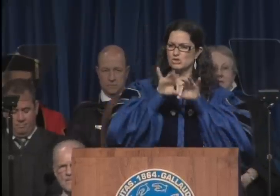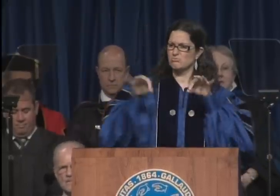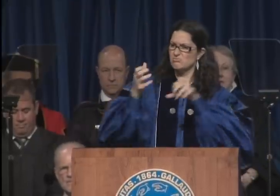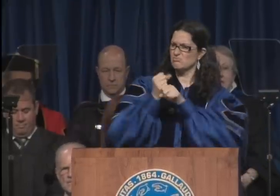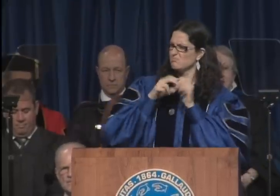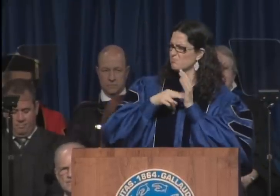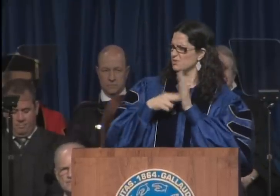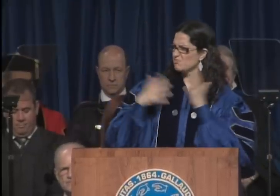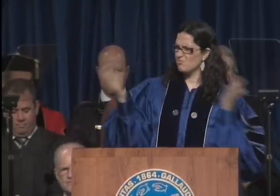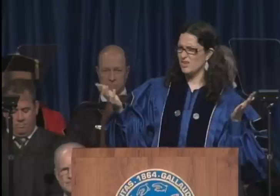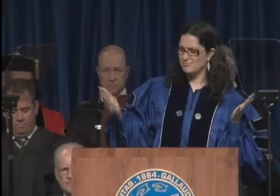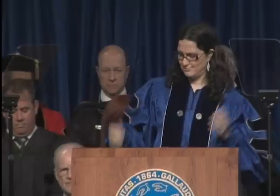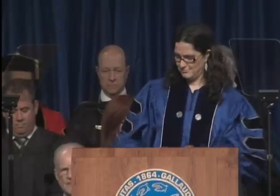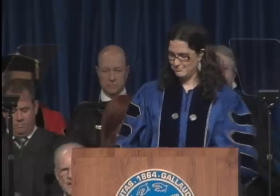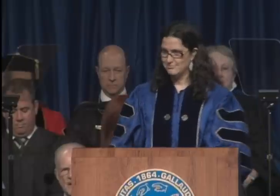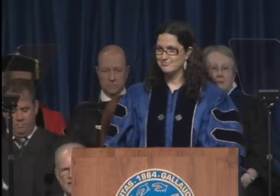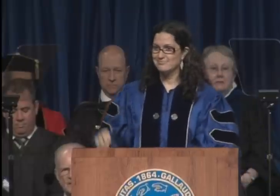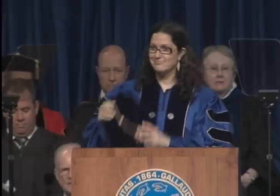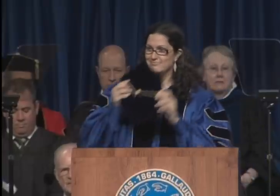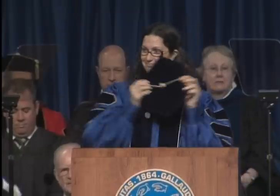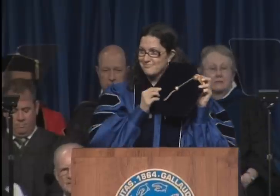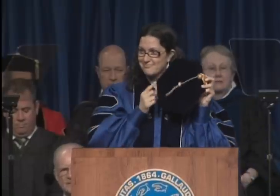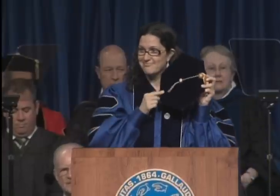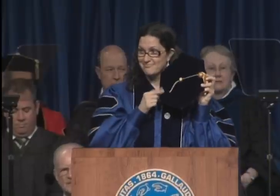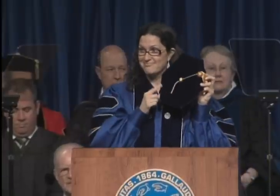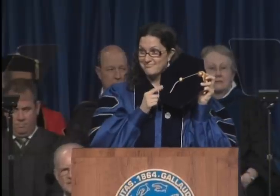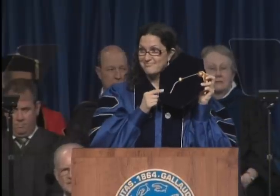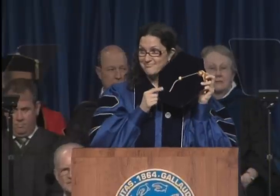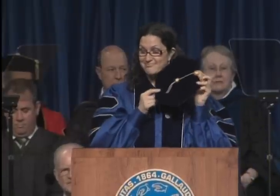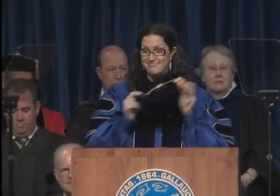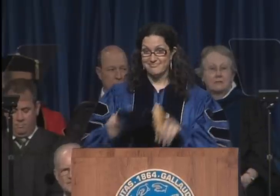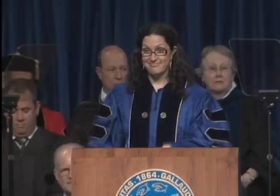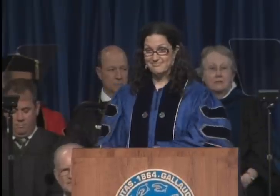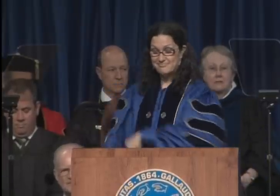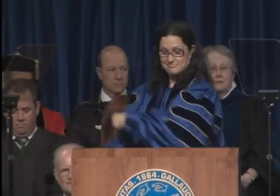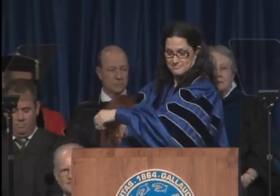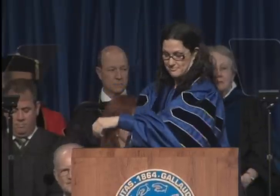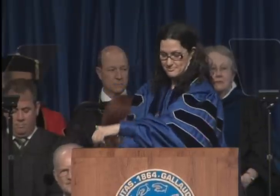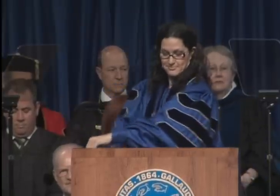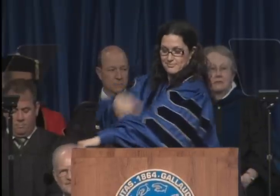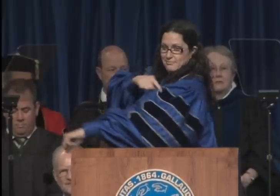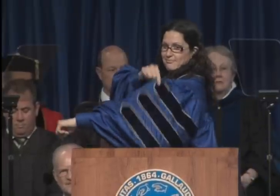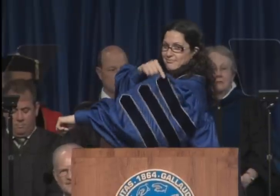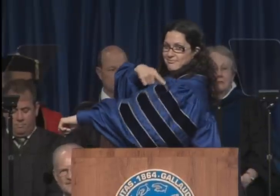What does it mean to be awarded a doctoral degree?